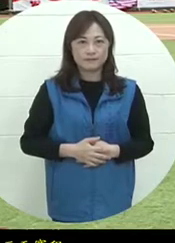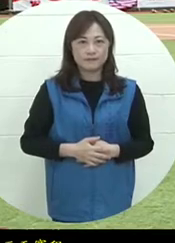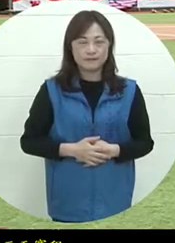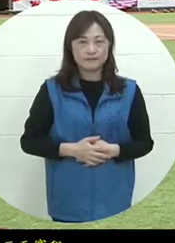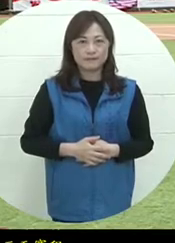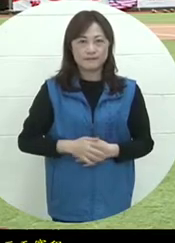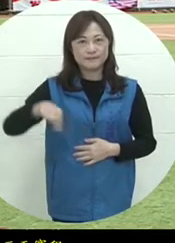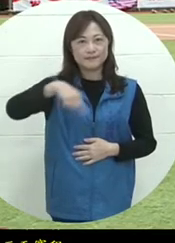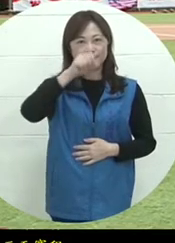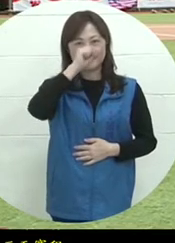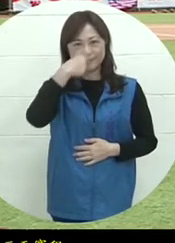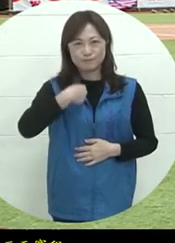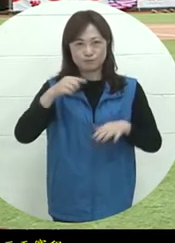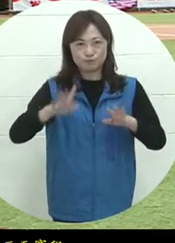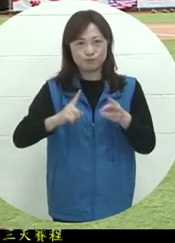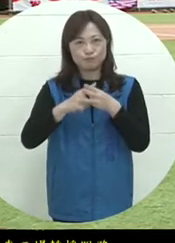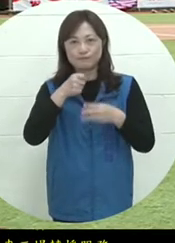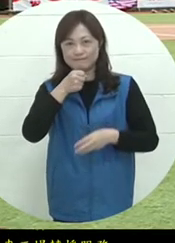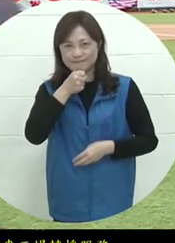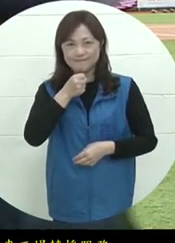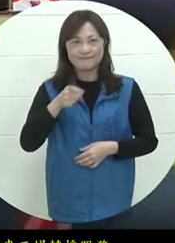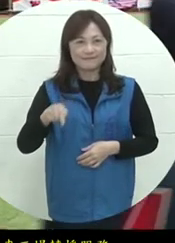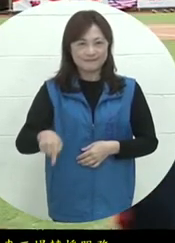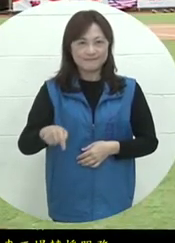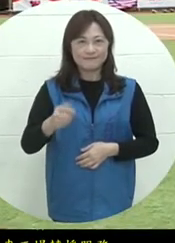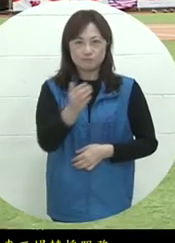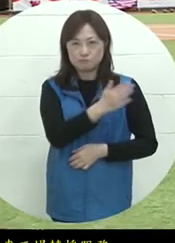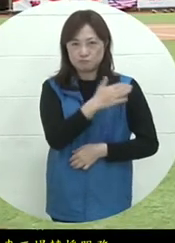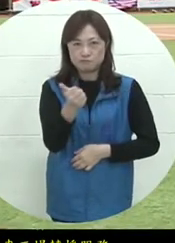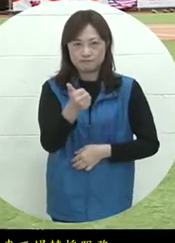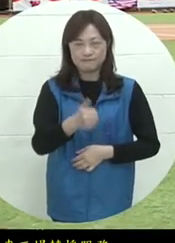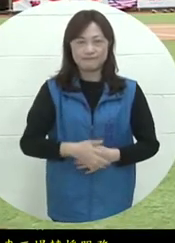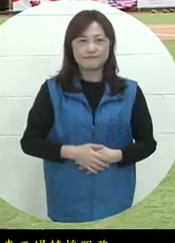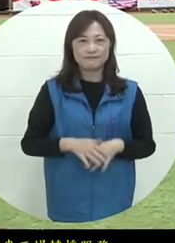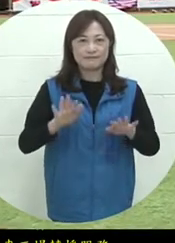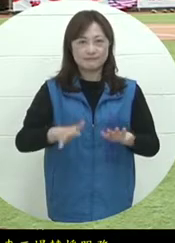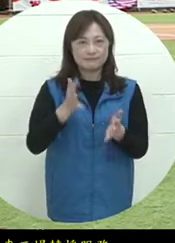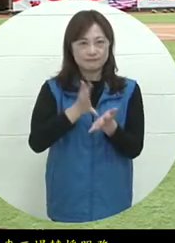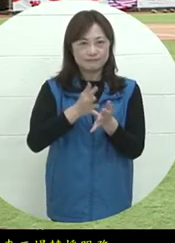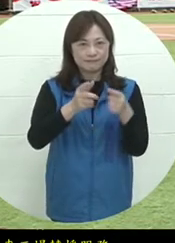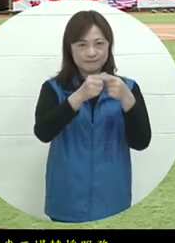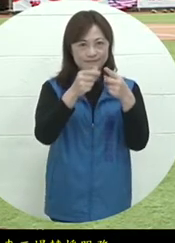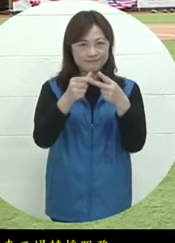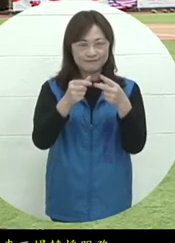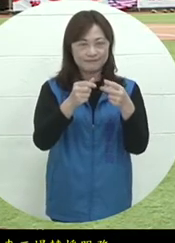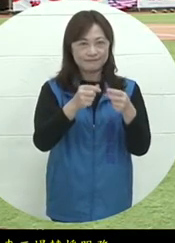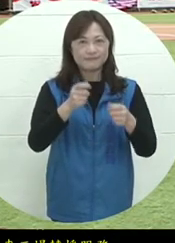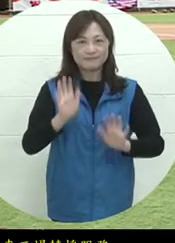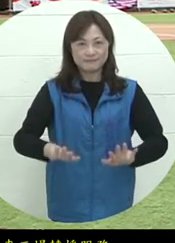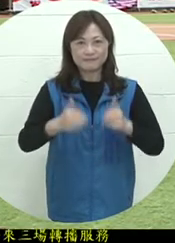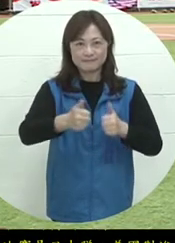that played yesterday . Hello everyone, I am today. Anchor Chen Shizheng will be at the Tianmu Stadium